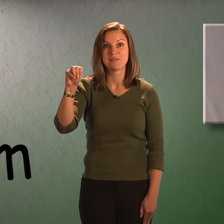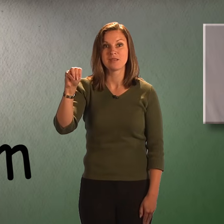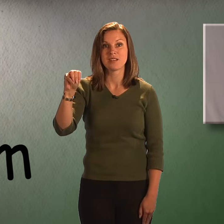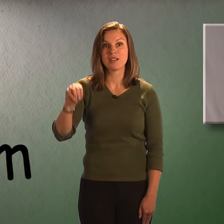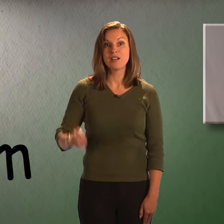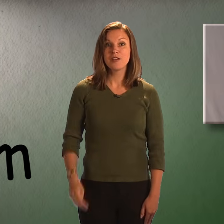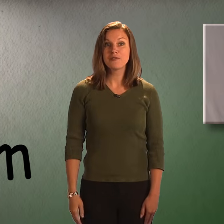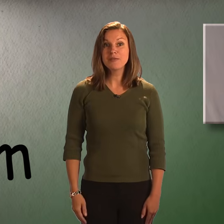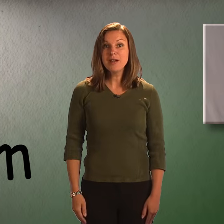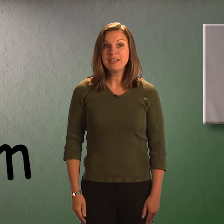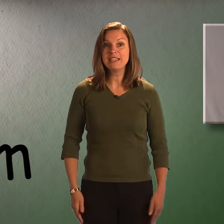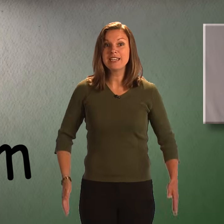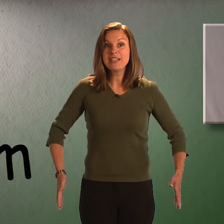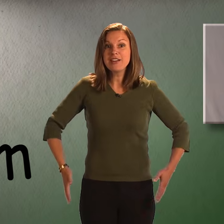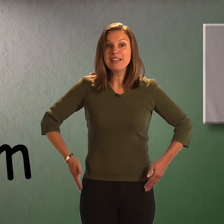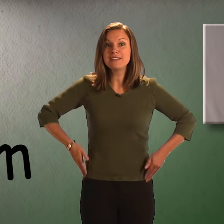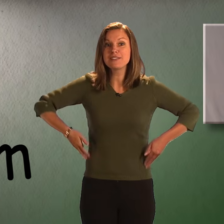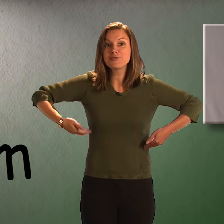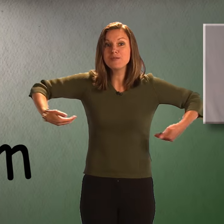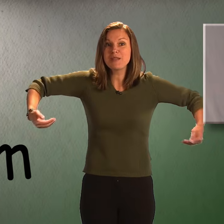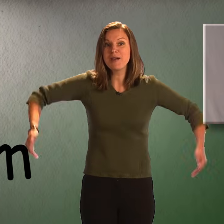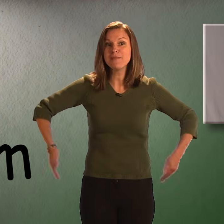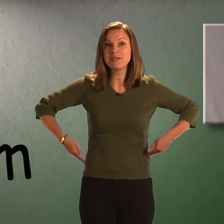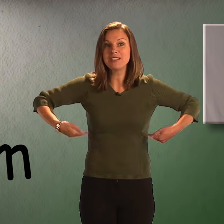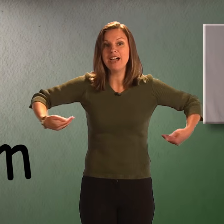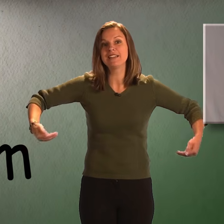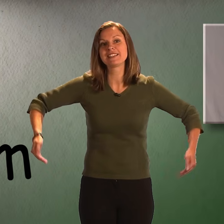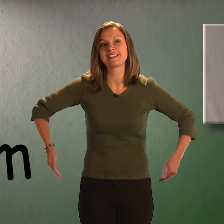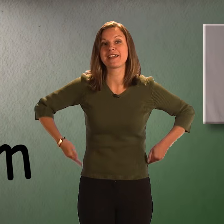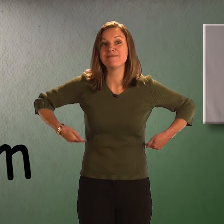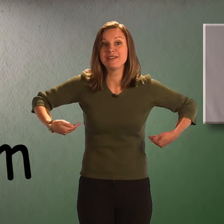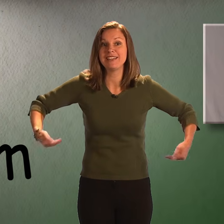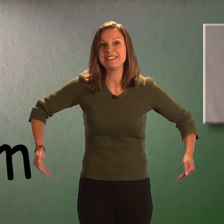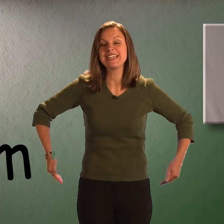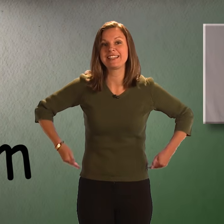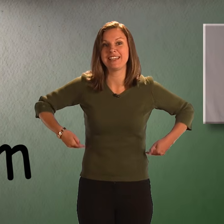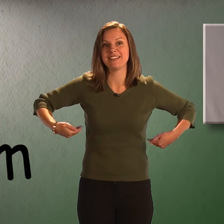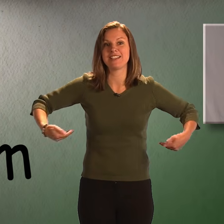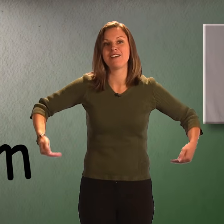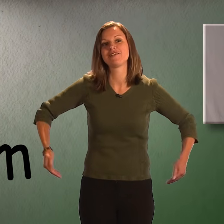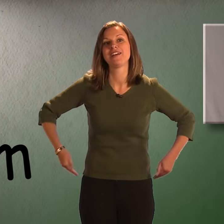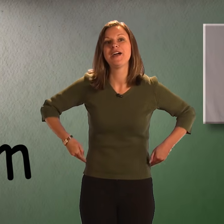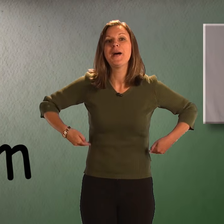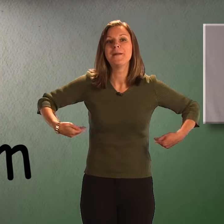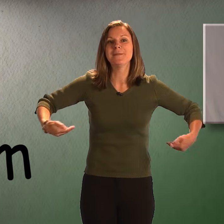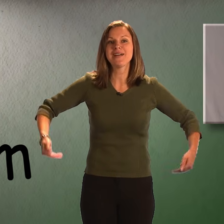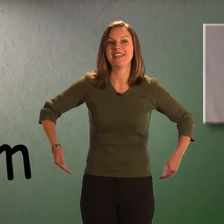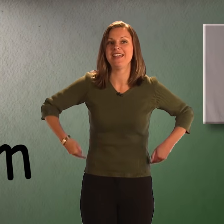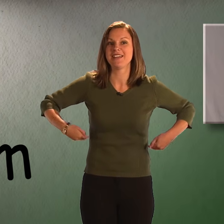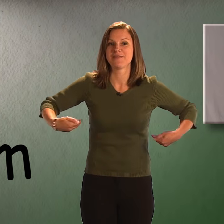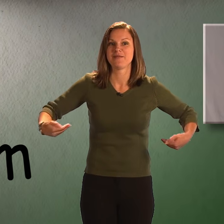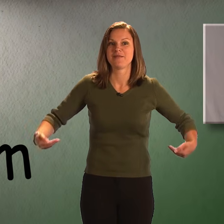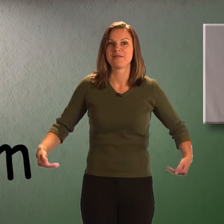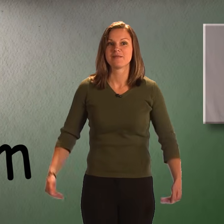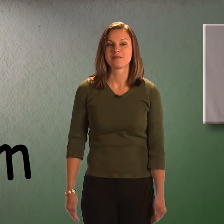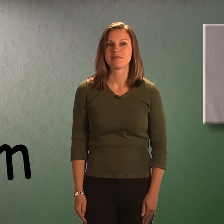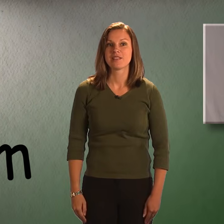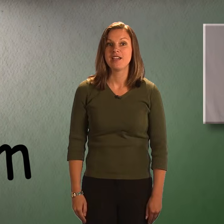For "Monkey" take your hands and scoop them up your sides like a monkey tickling itself. "Monkey"